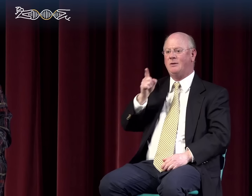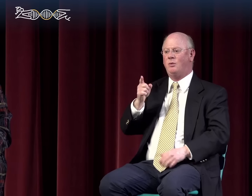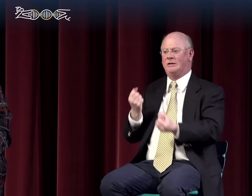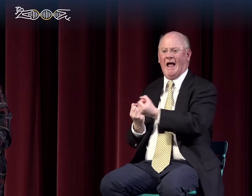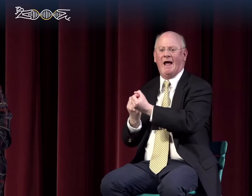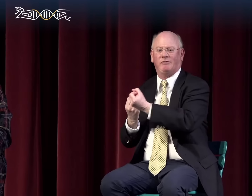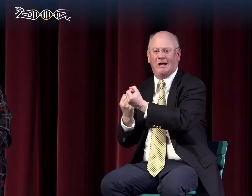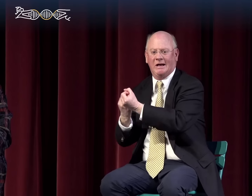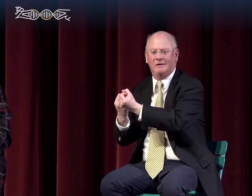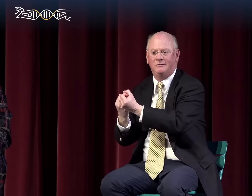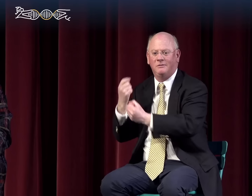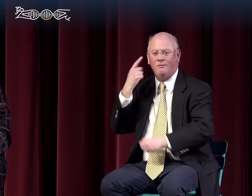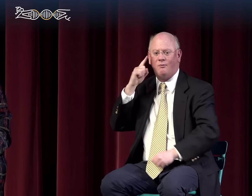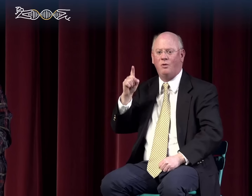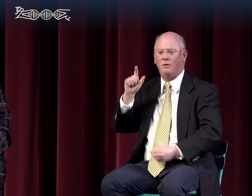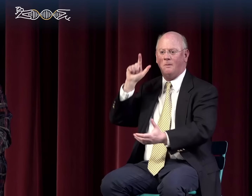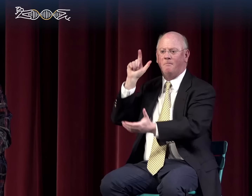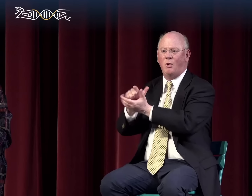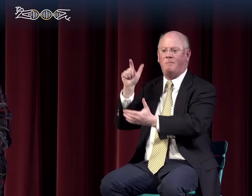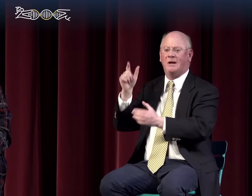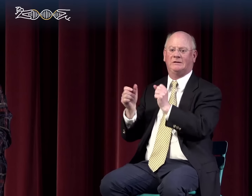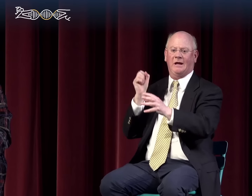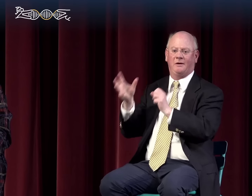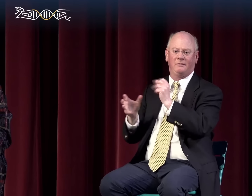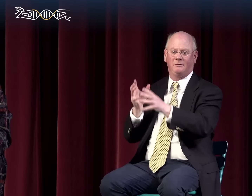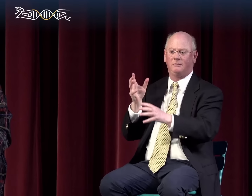advocating for the prohibition of signing as well,